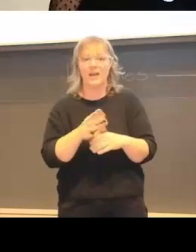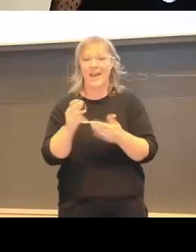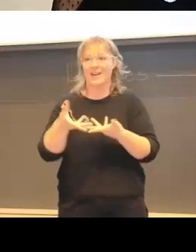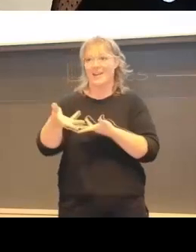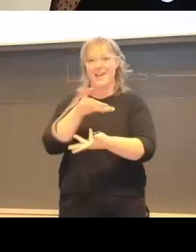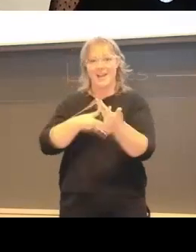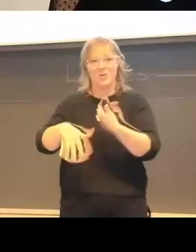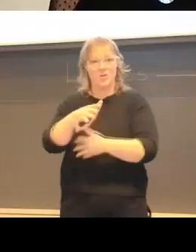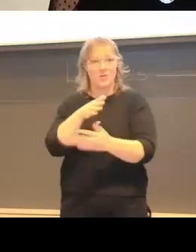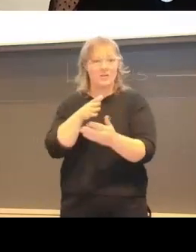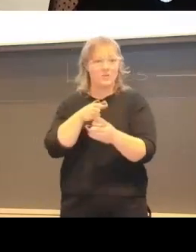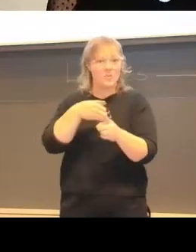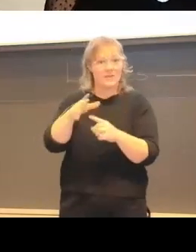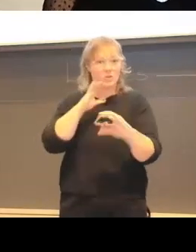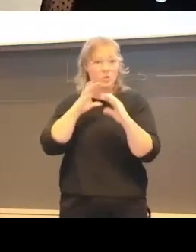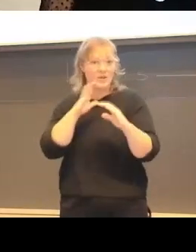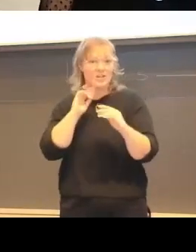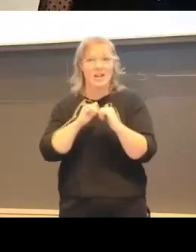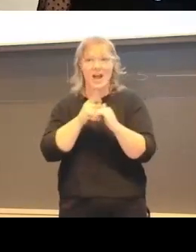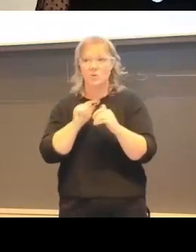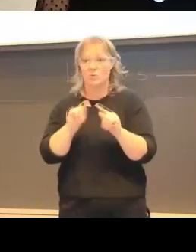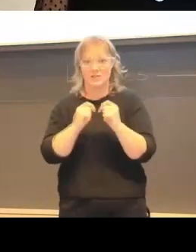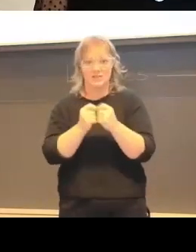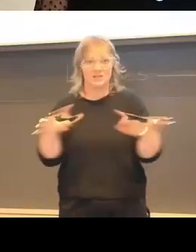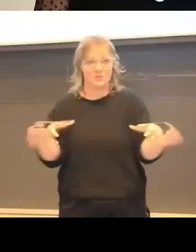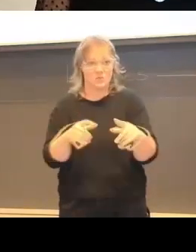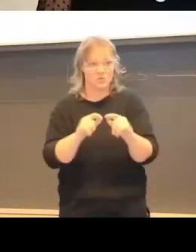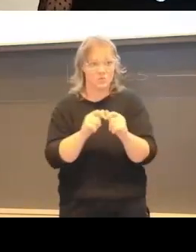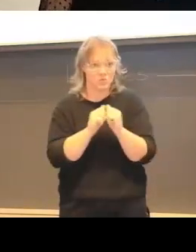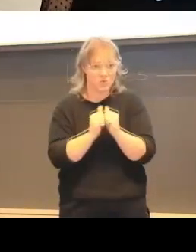specifically how to bring a team together and emotional intelligence was collectively